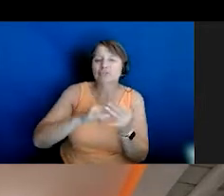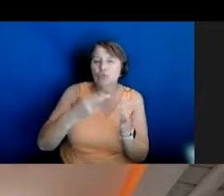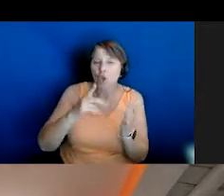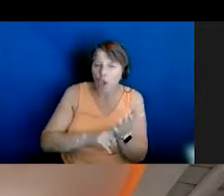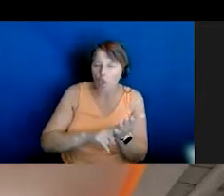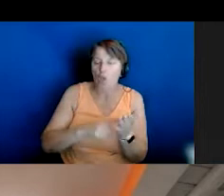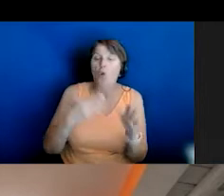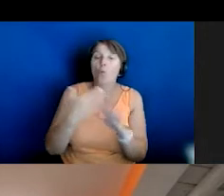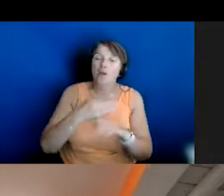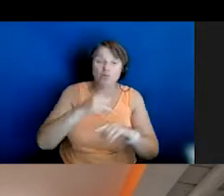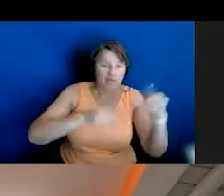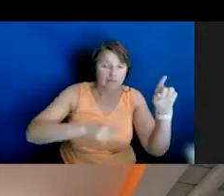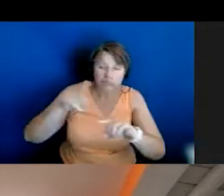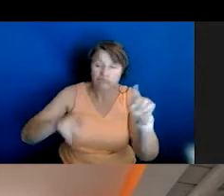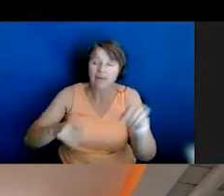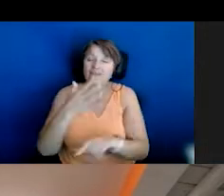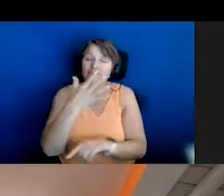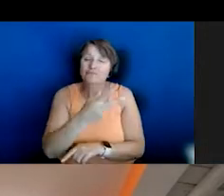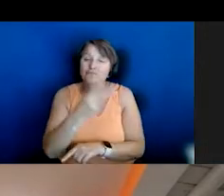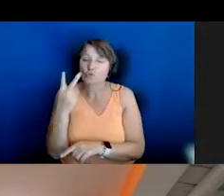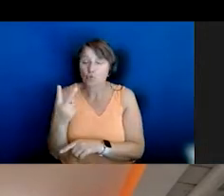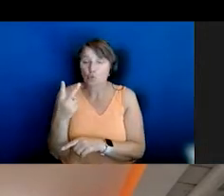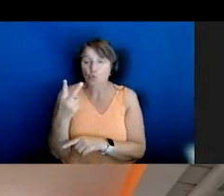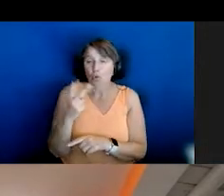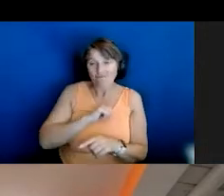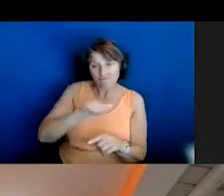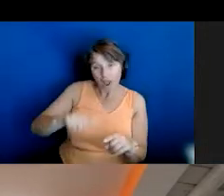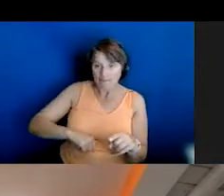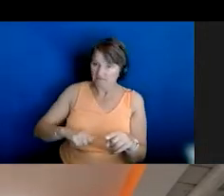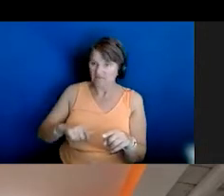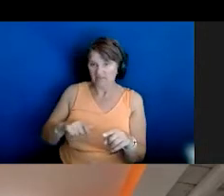farmers and invited them in a soil procession to bring their soil to the city